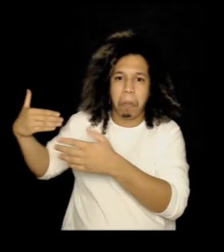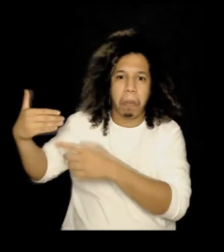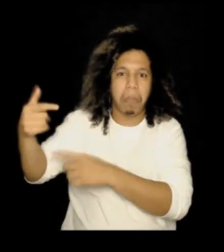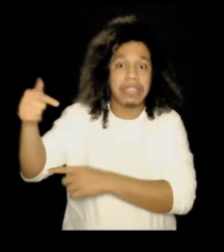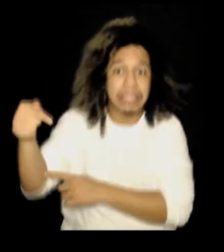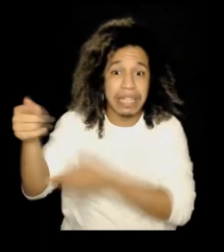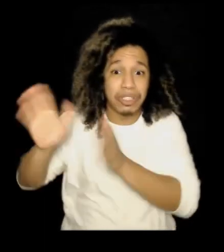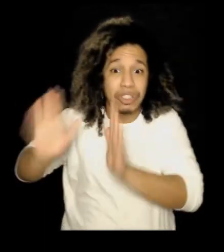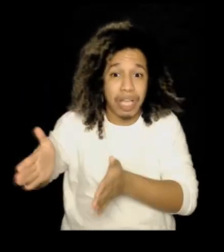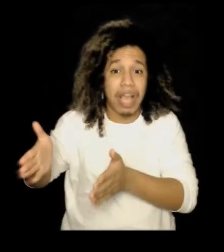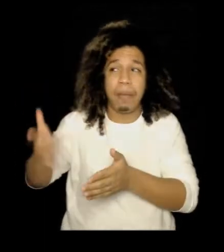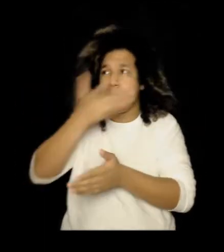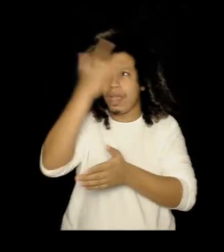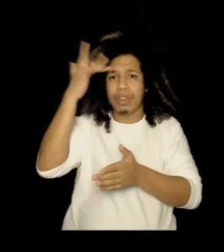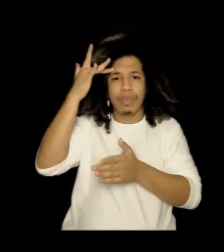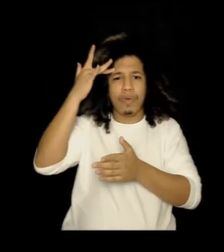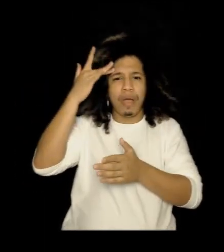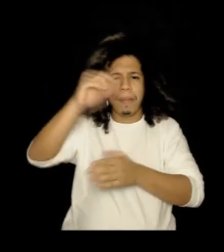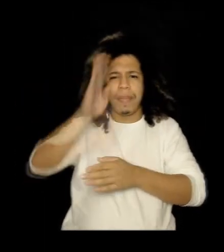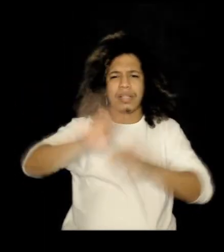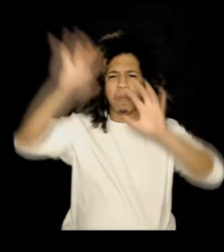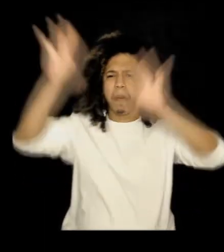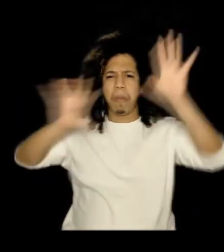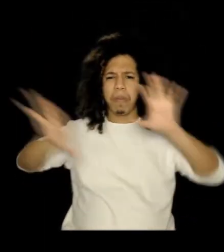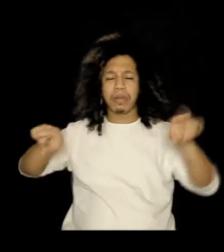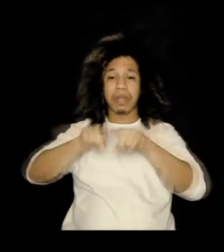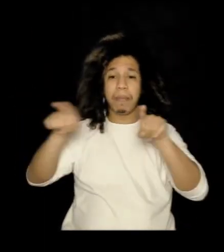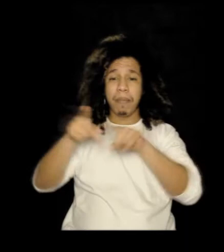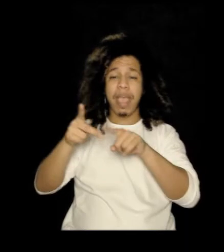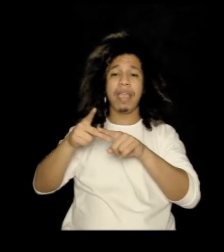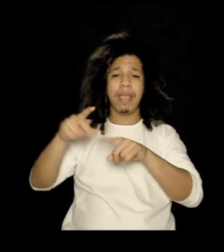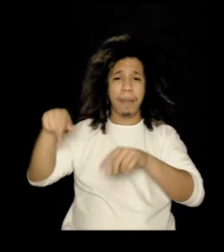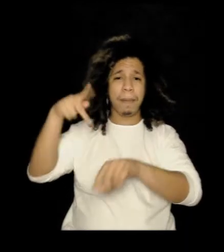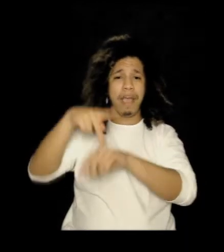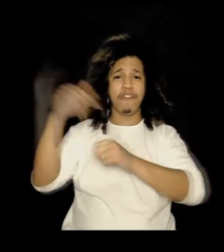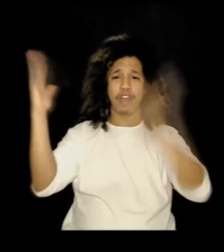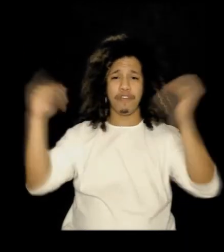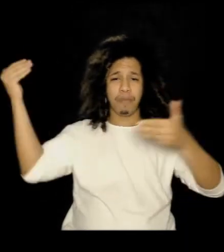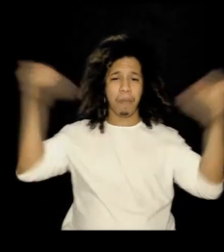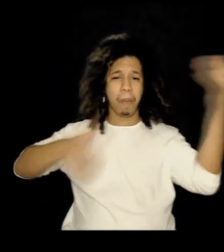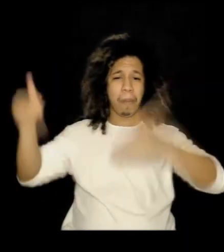with people from the four corners of Brazil and participants from all over the world taking part.